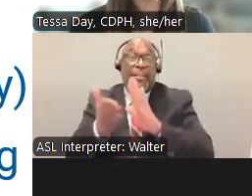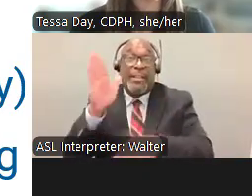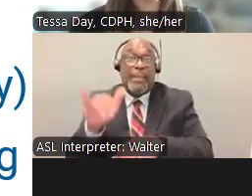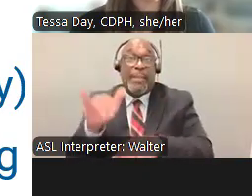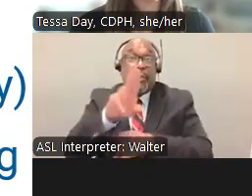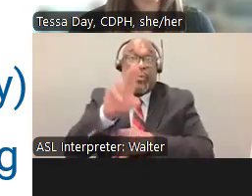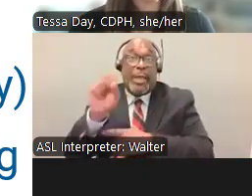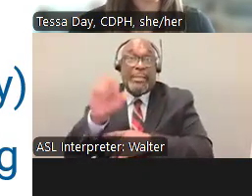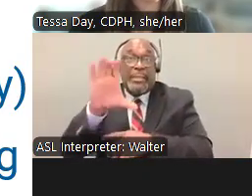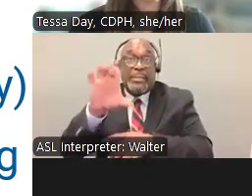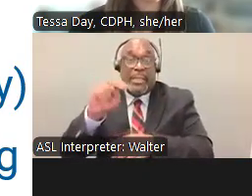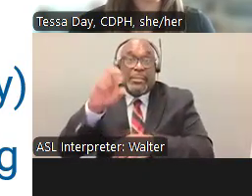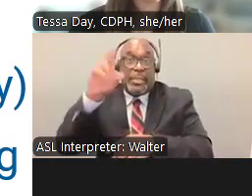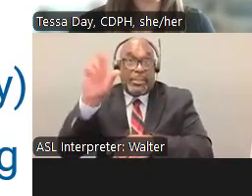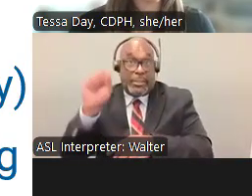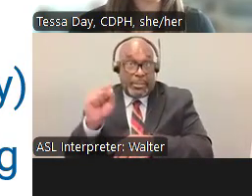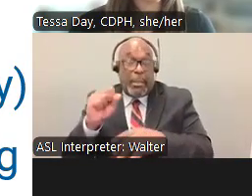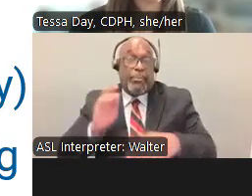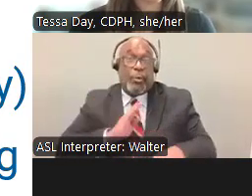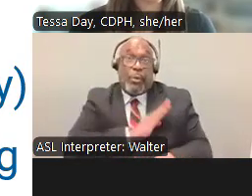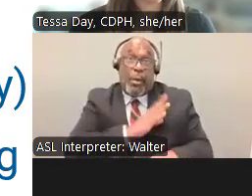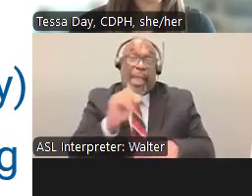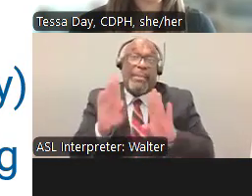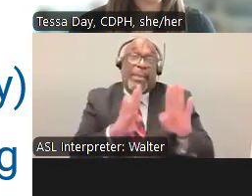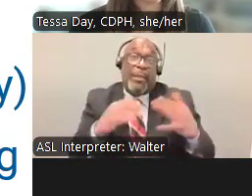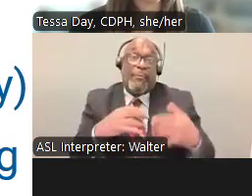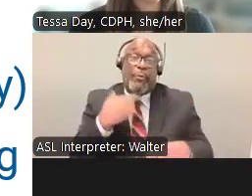13:21:33 Bureau, and in the Behavioral 13:21:37 Risk Factors surveillance system,